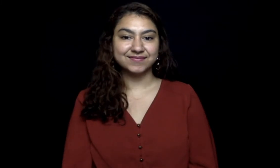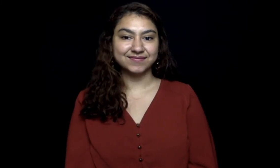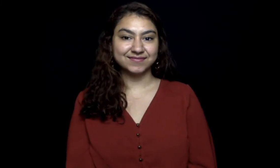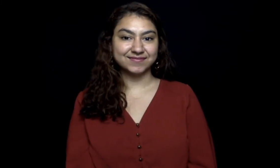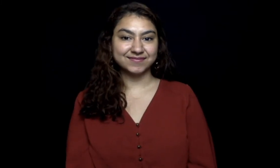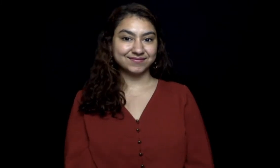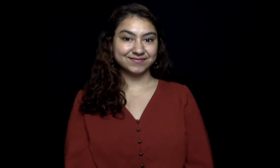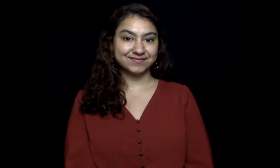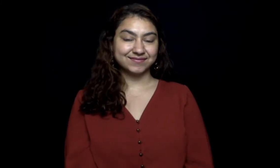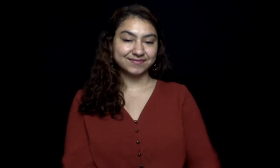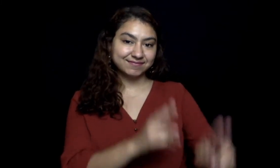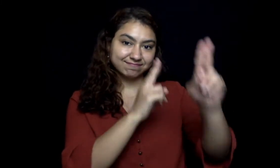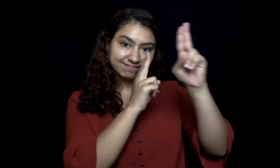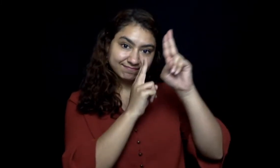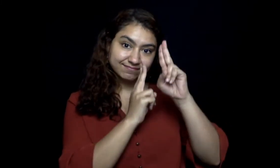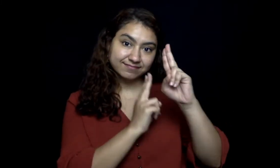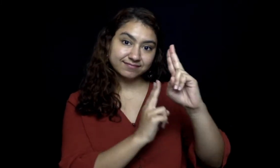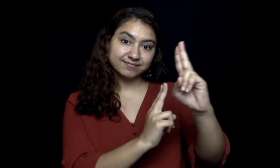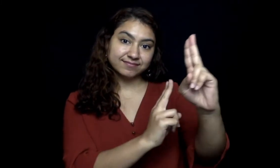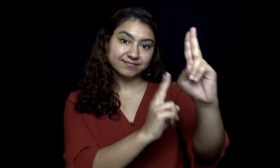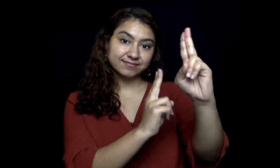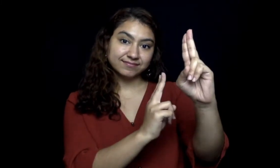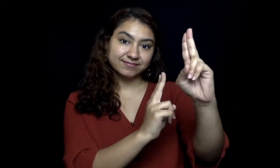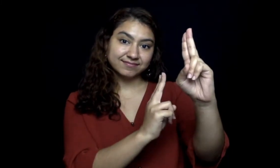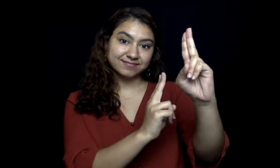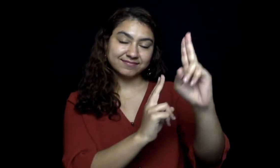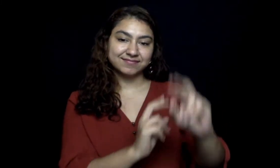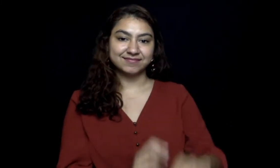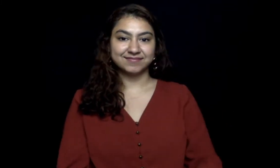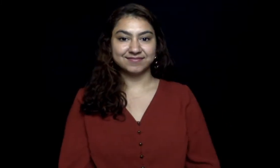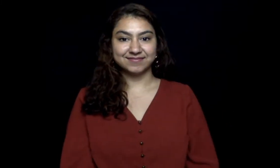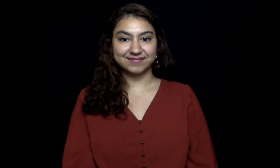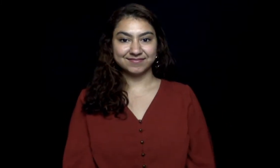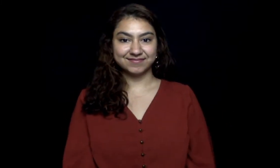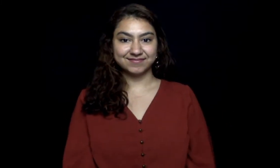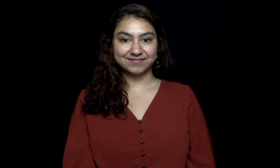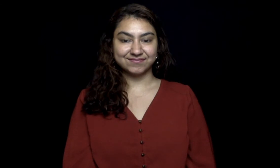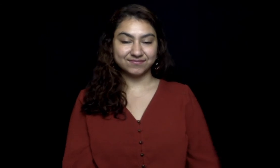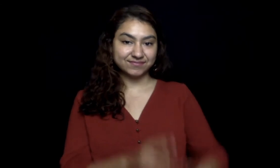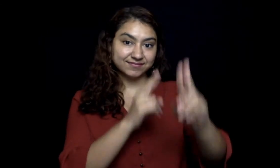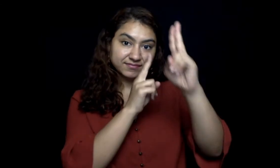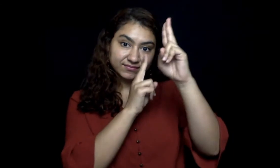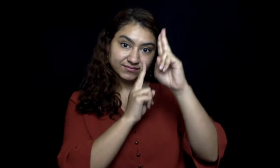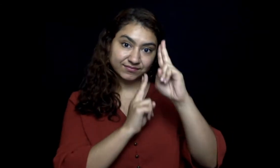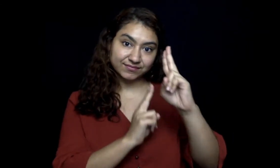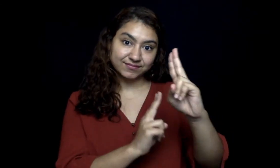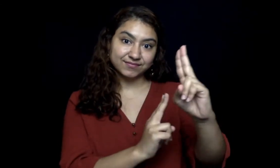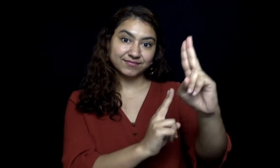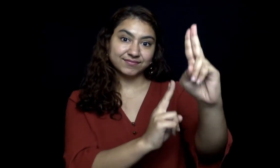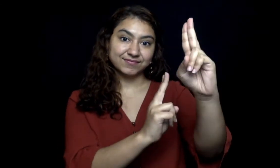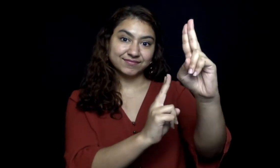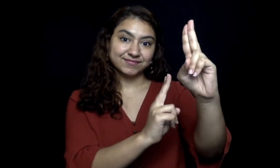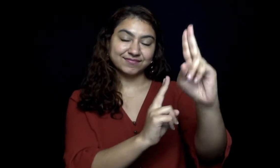Honor